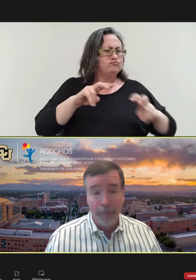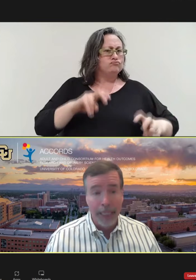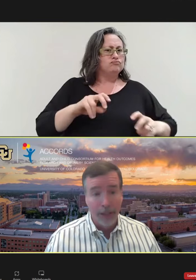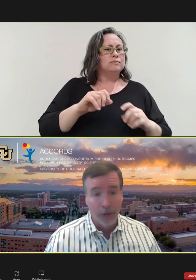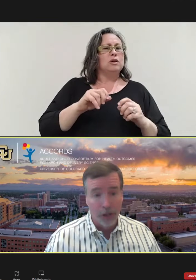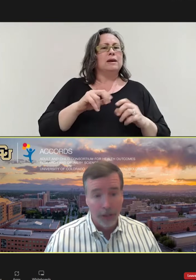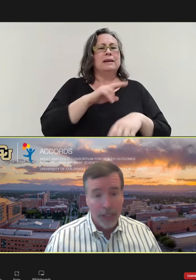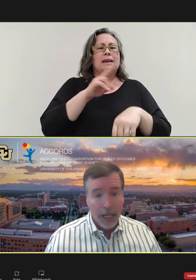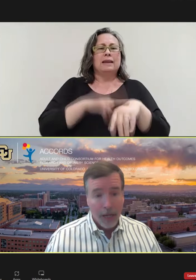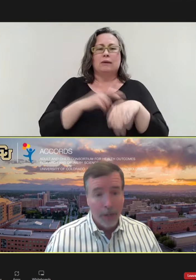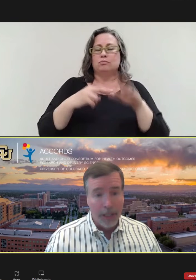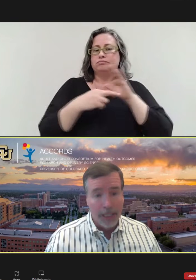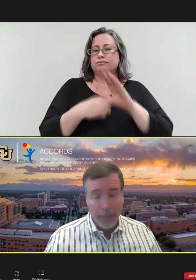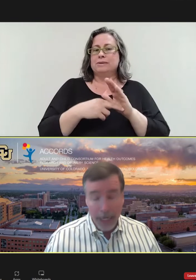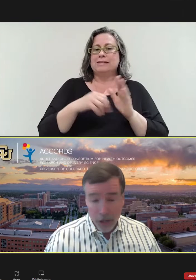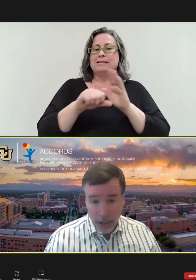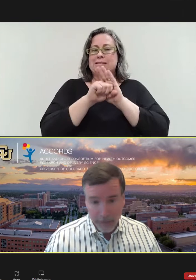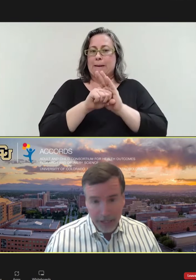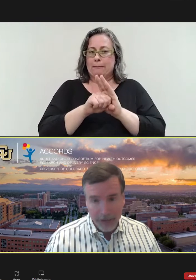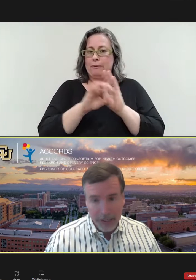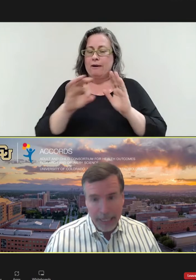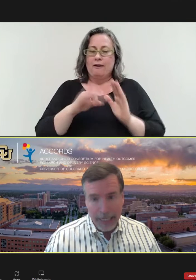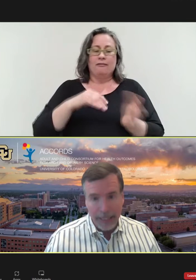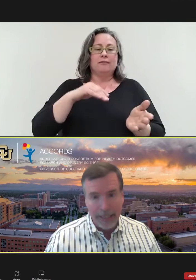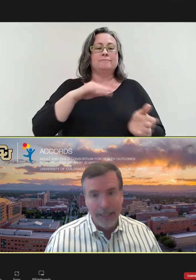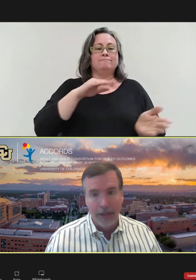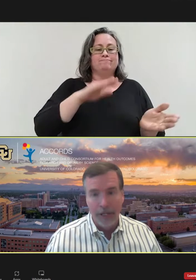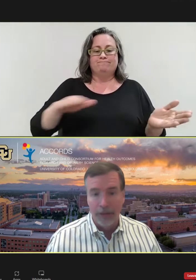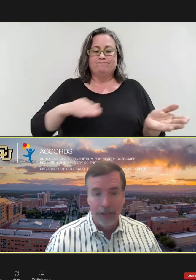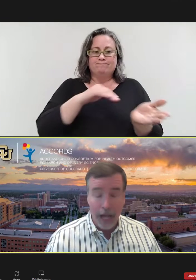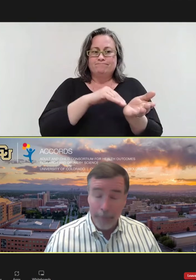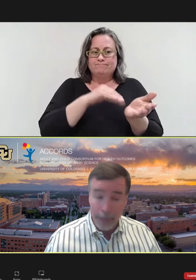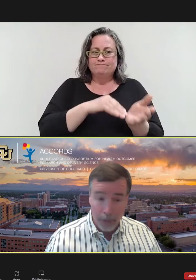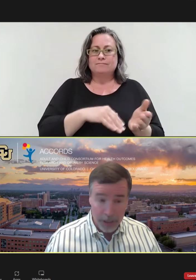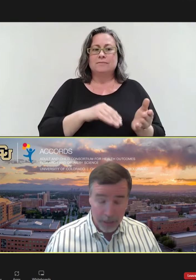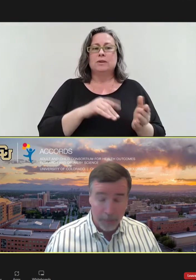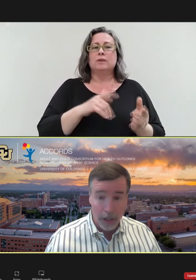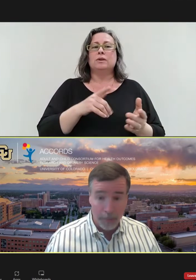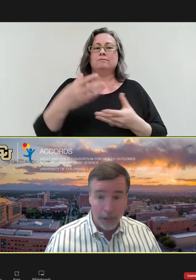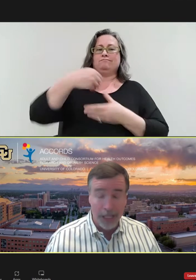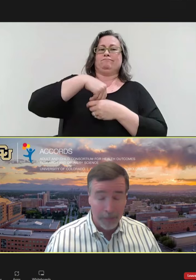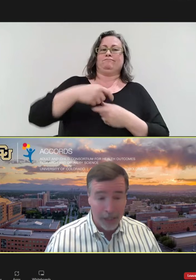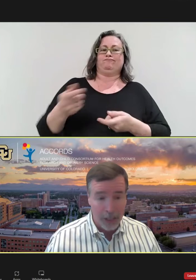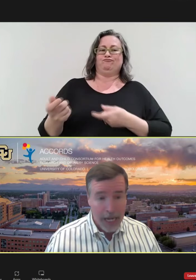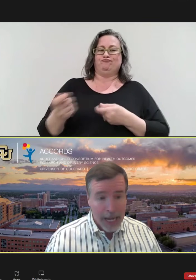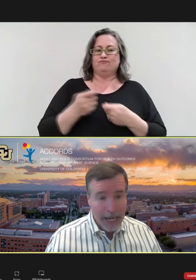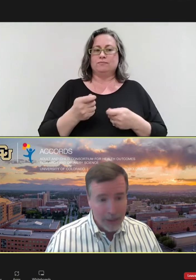pediatricians, participation in VFC, and consideration of stopping participation,